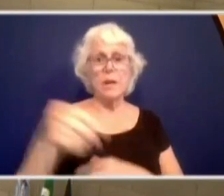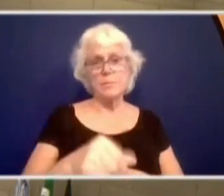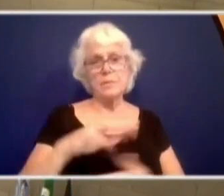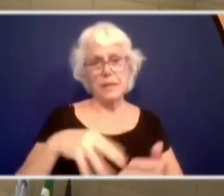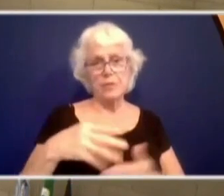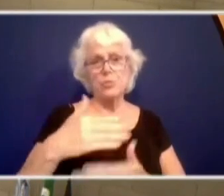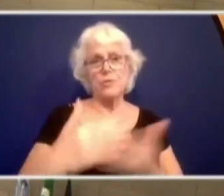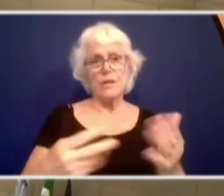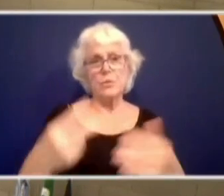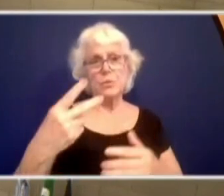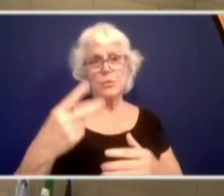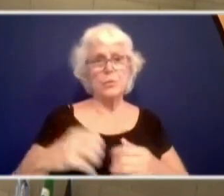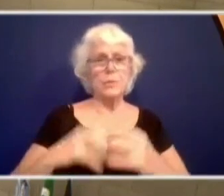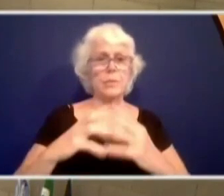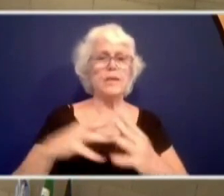studies for those virtual by voice.